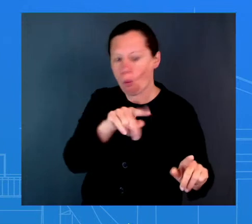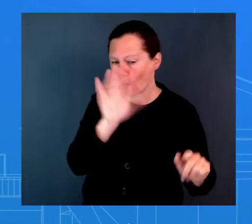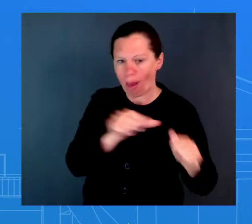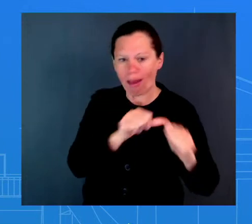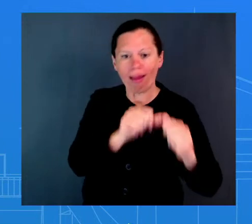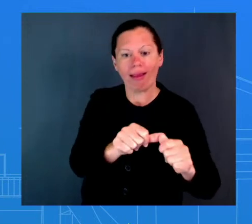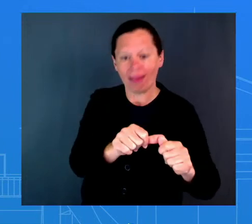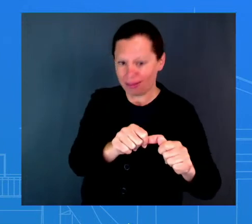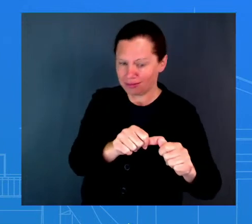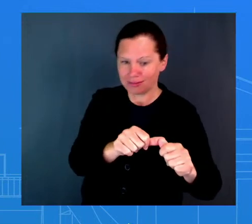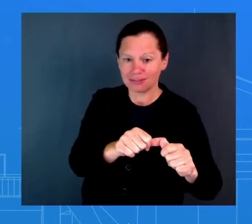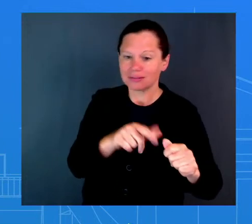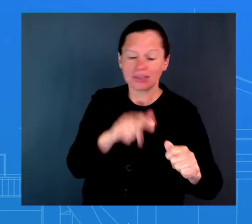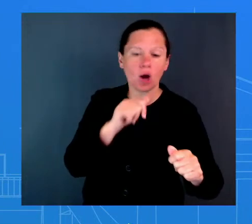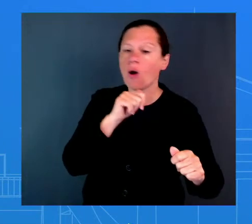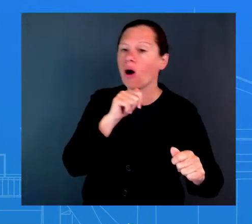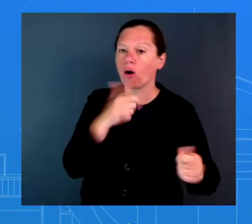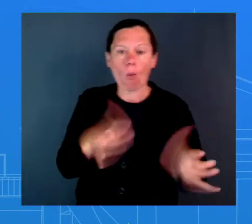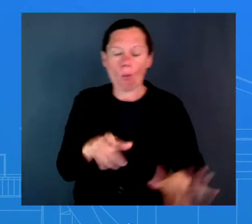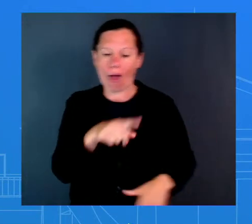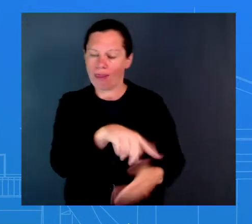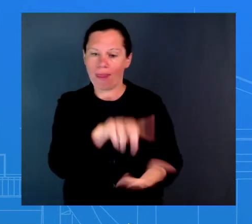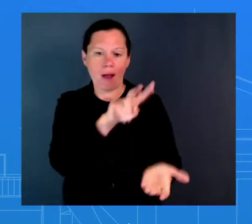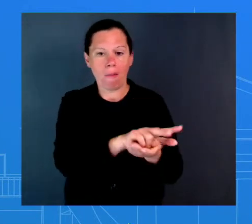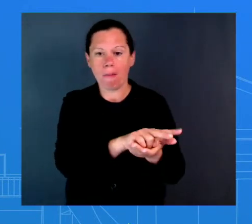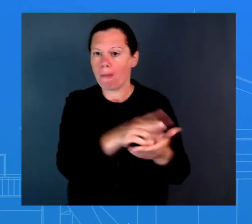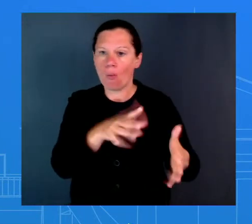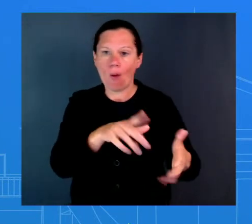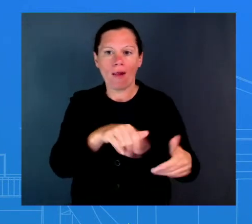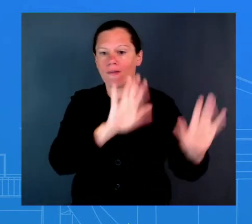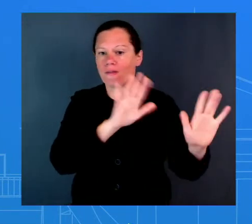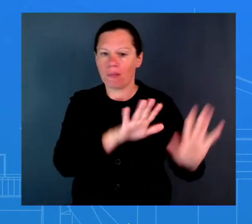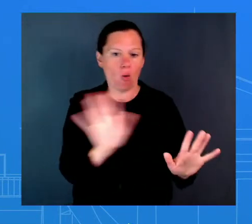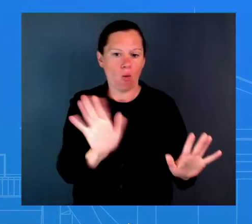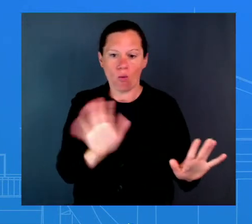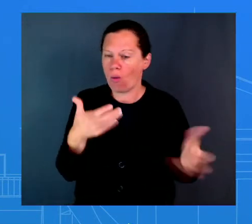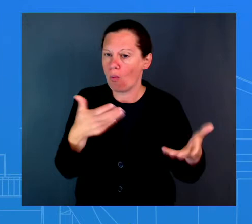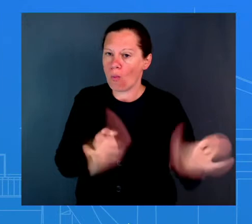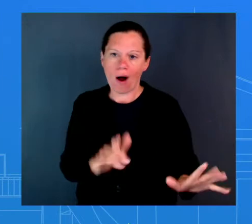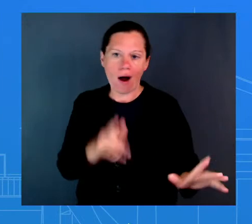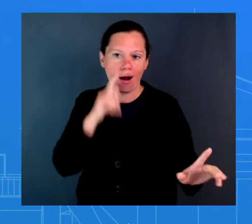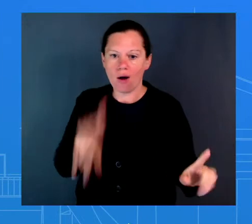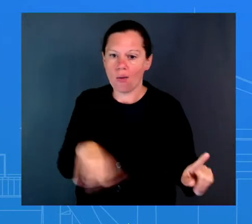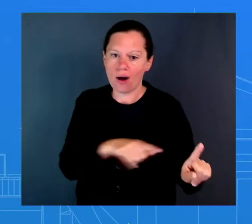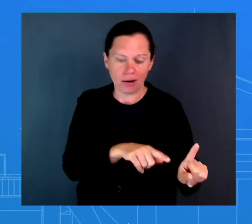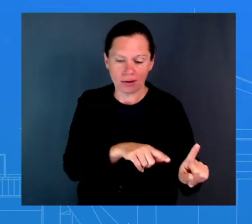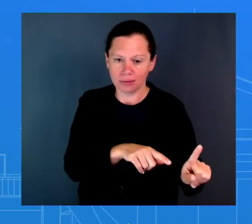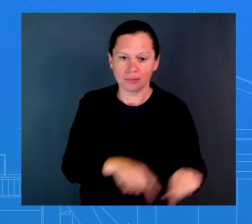and the Ukrainian people will not permit that to happen. I'll do one more. Yeah. The Press: Thanks, Jake. When President Zelenskyy was here last December, he and President Biden